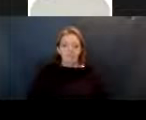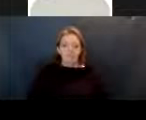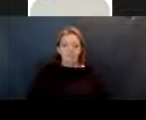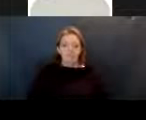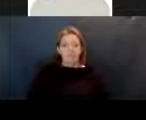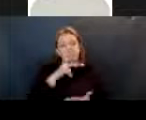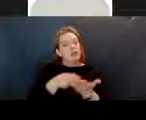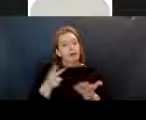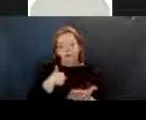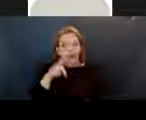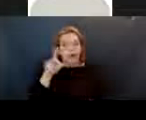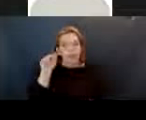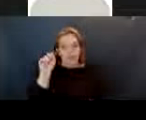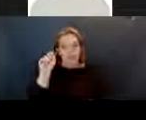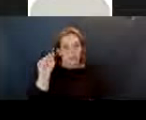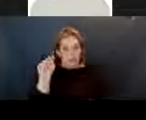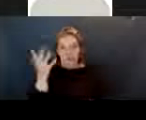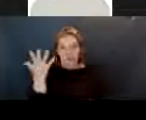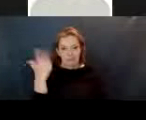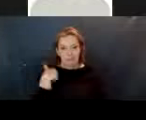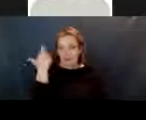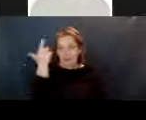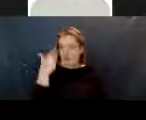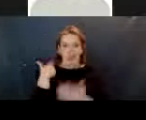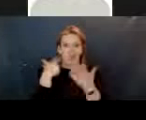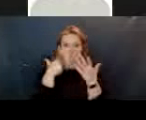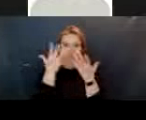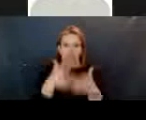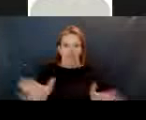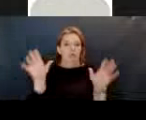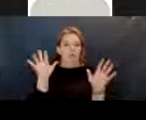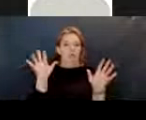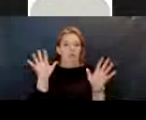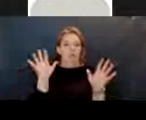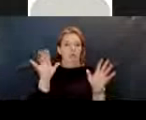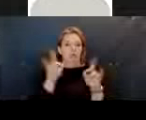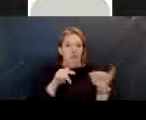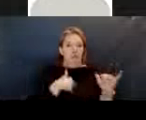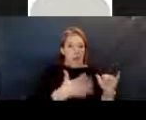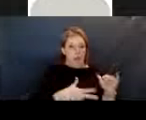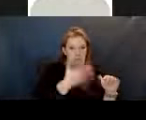I realize I'm lost, mad, but glad that I did pack snacks.